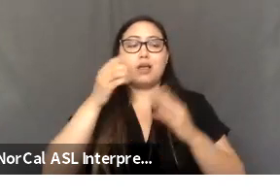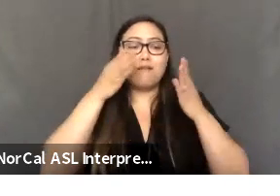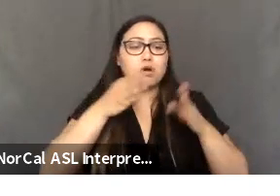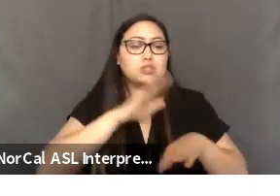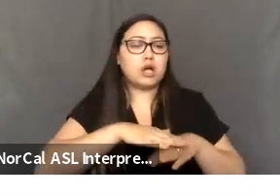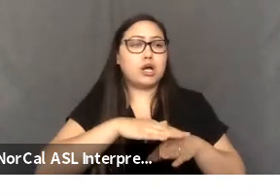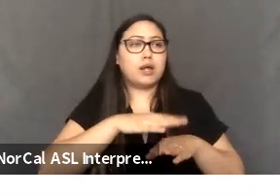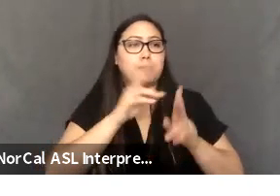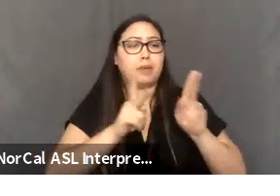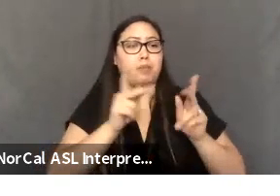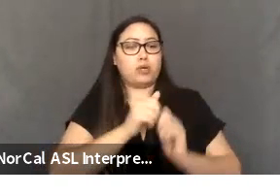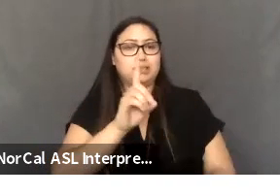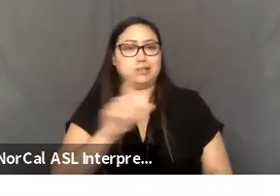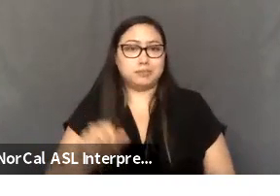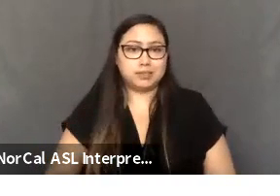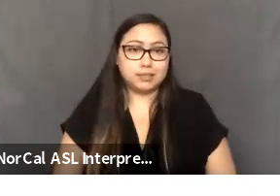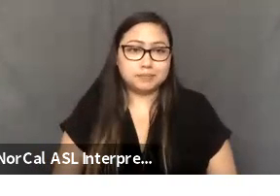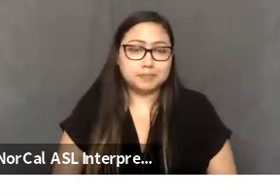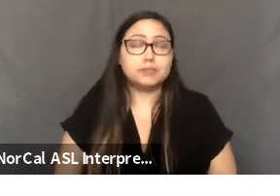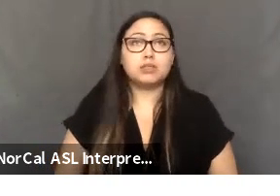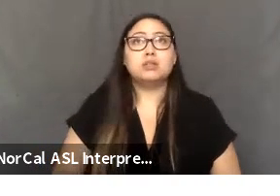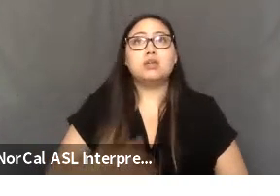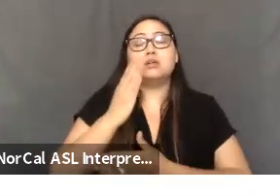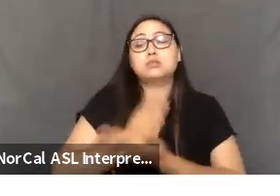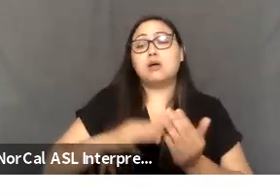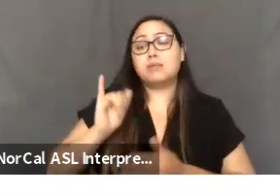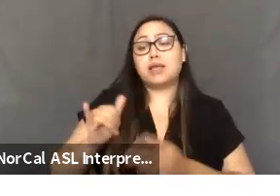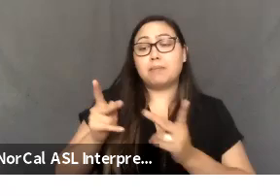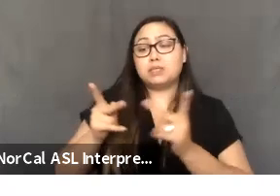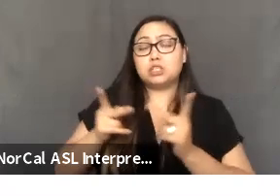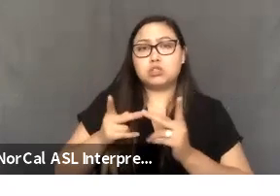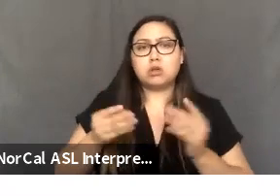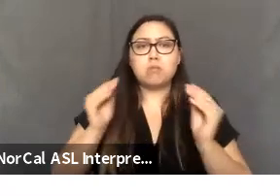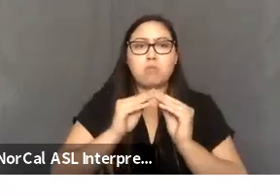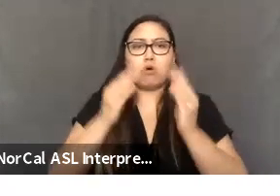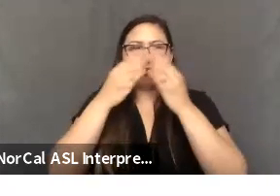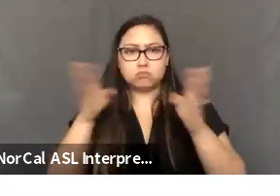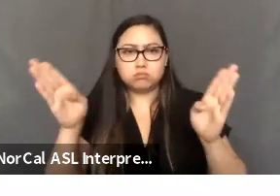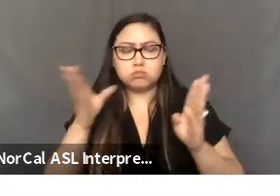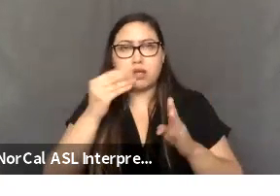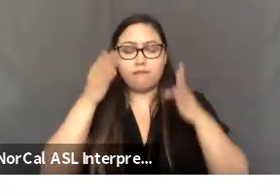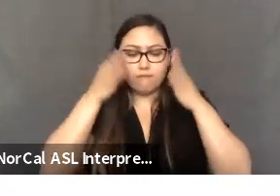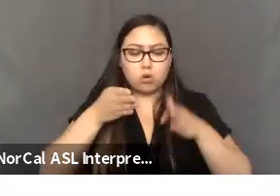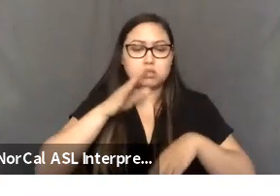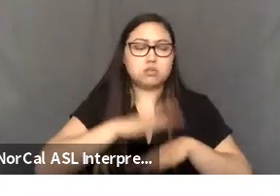with disabilities. So some of these positions were much more broad and focused on all disparities for